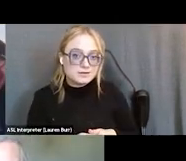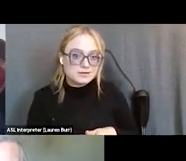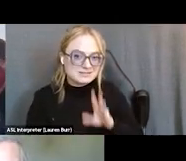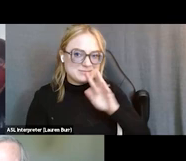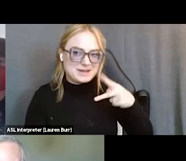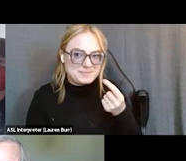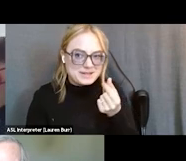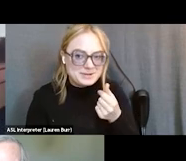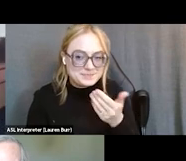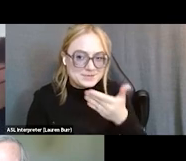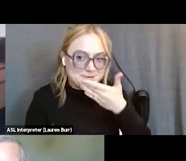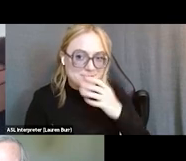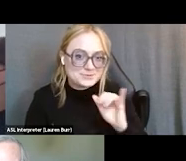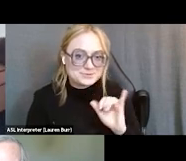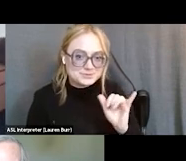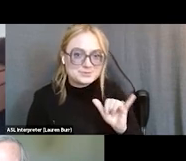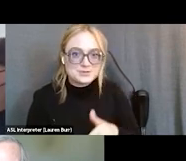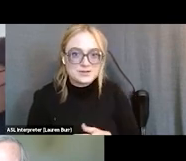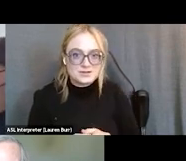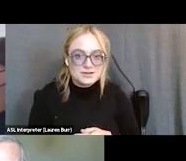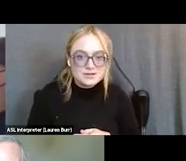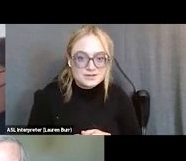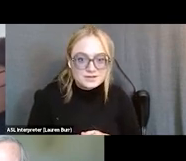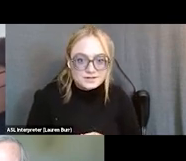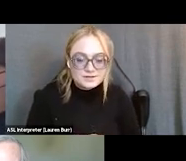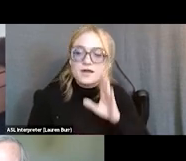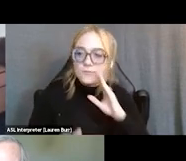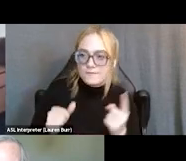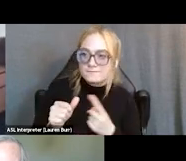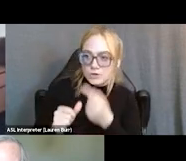Yes, I would first tell people, you know,